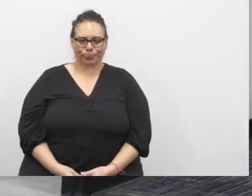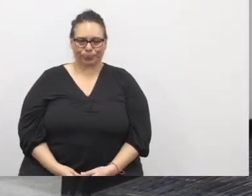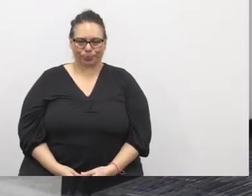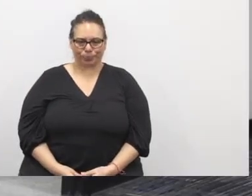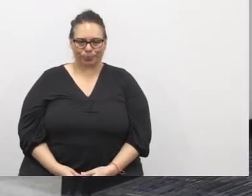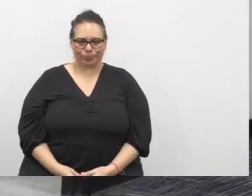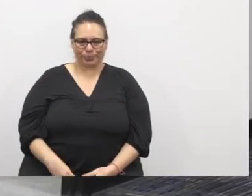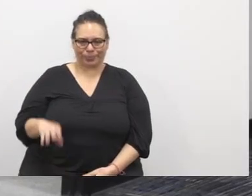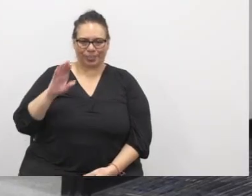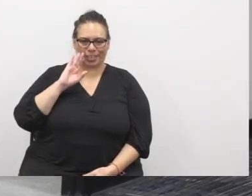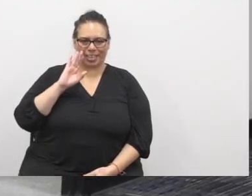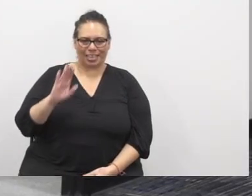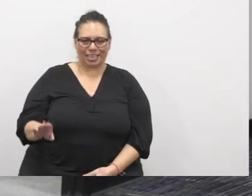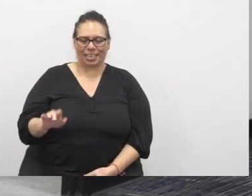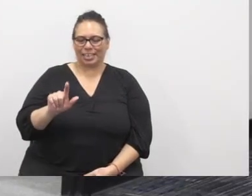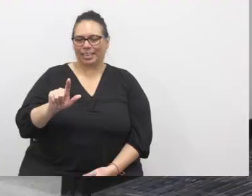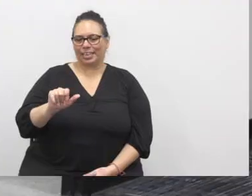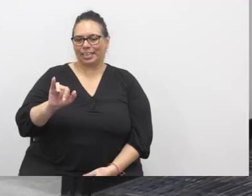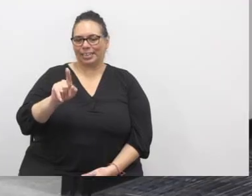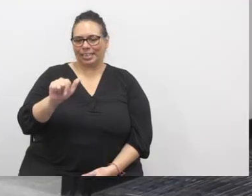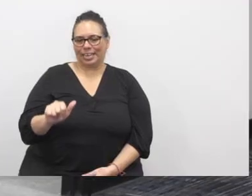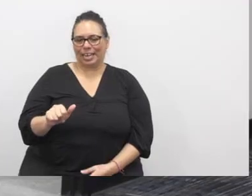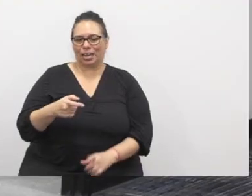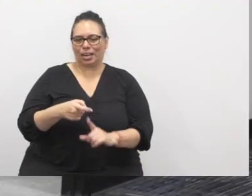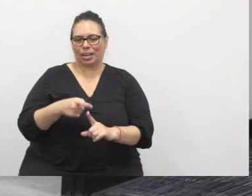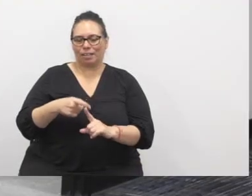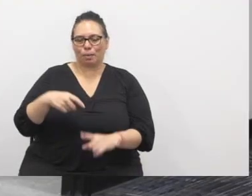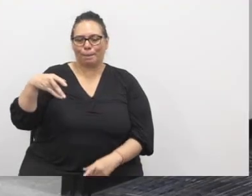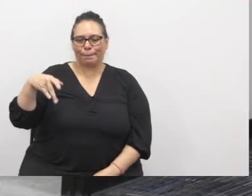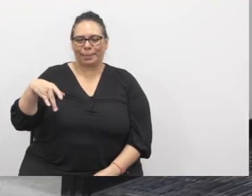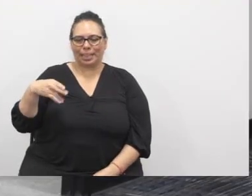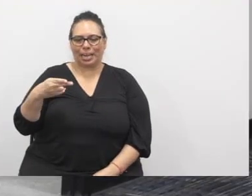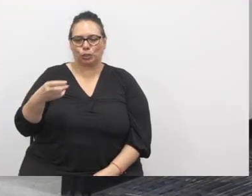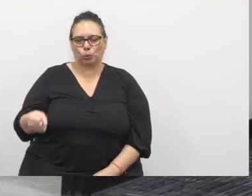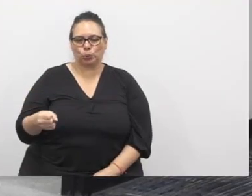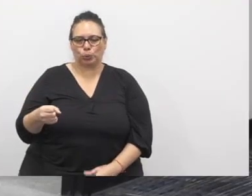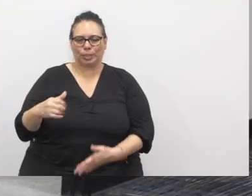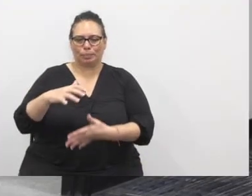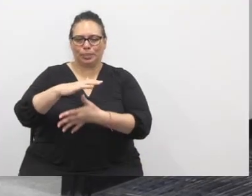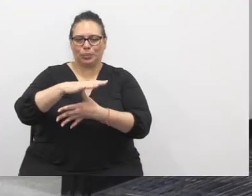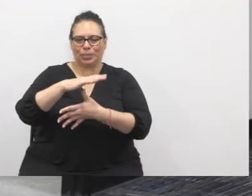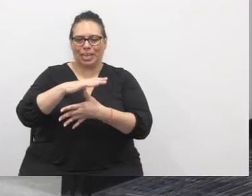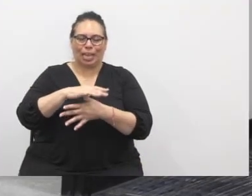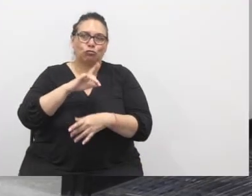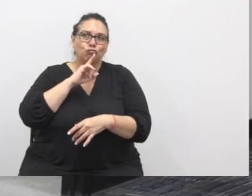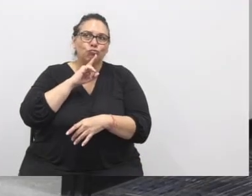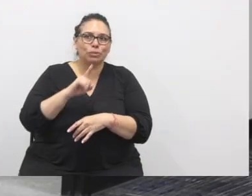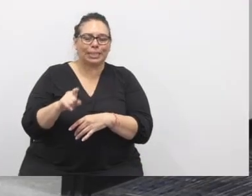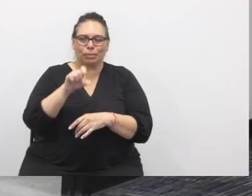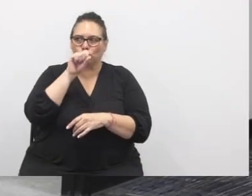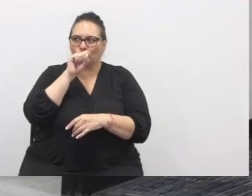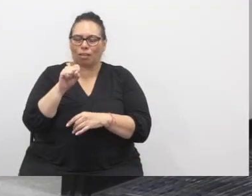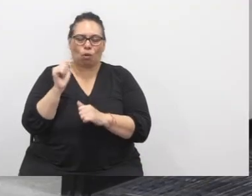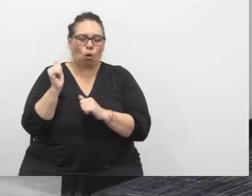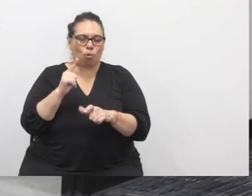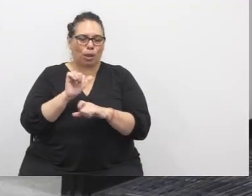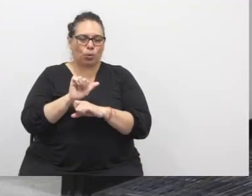Hi, I'm Lydia Murray. I'm from Millikan, I'm a 12th grader. I have really loved all of my work with the district and with RSVP,